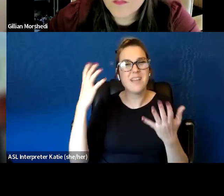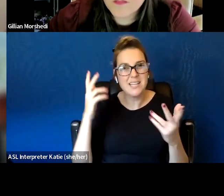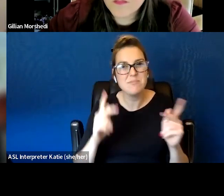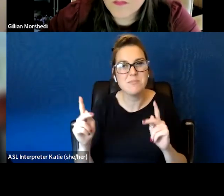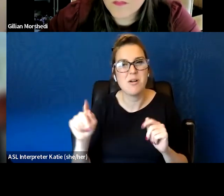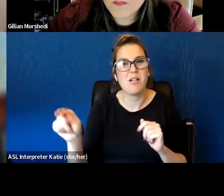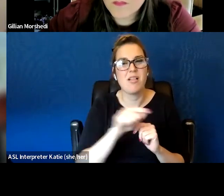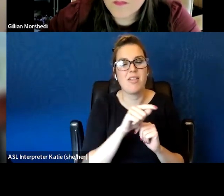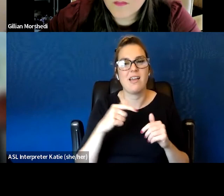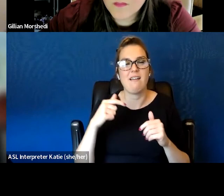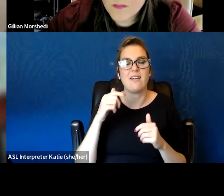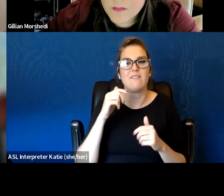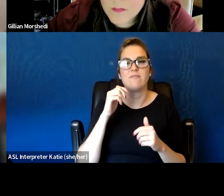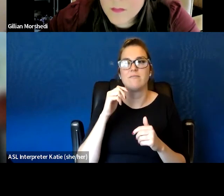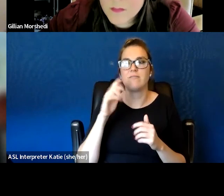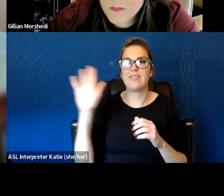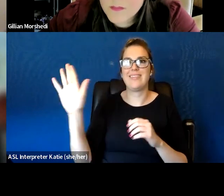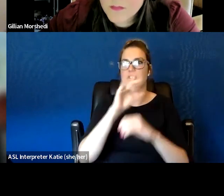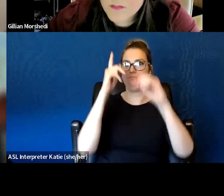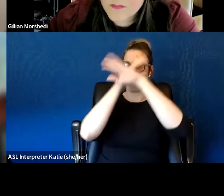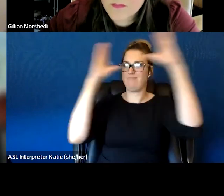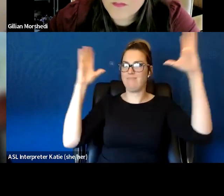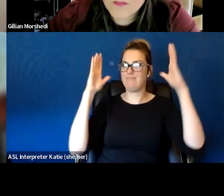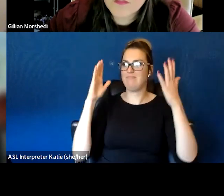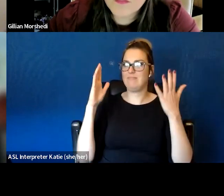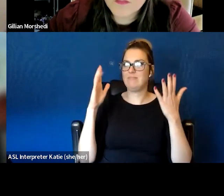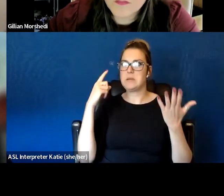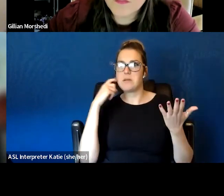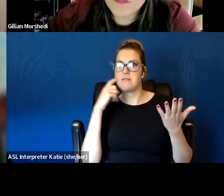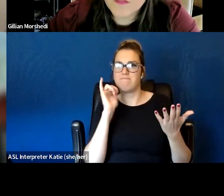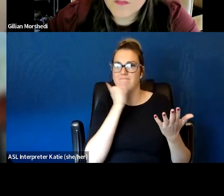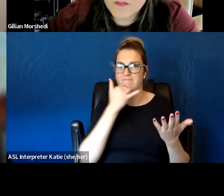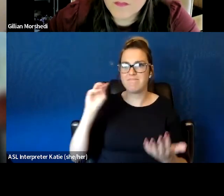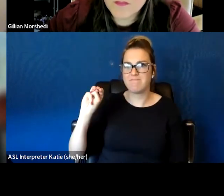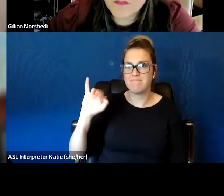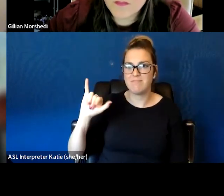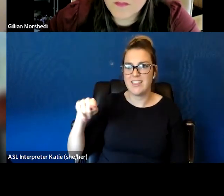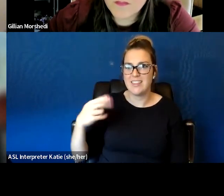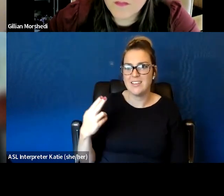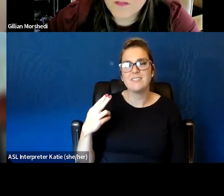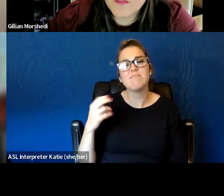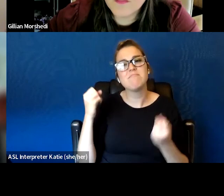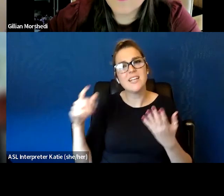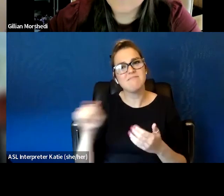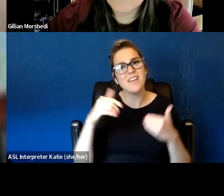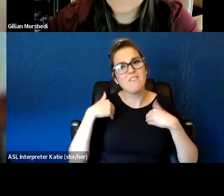that are forming those really strong relationships. Obviously we're talking today about forming those relationships with health and behavioral health.